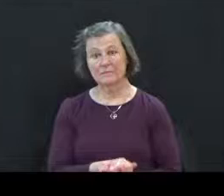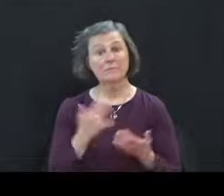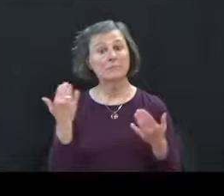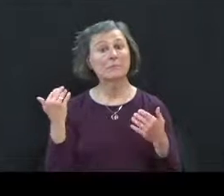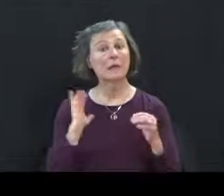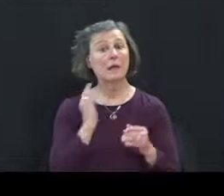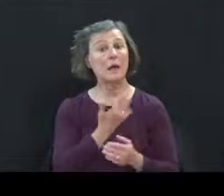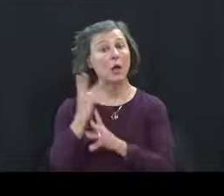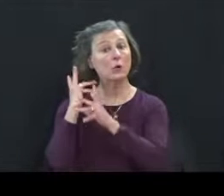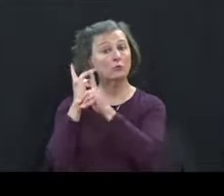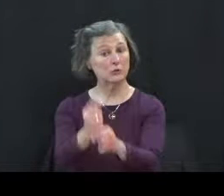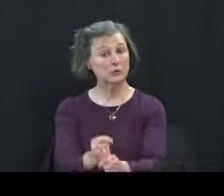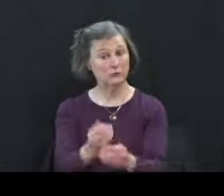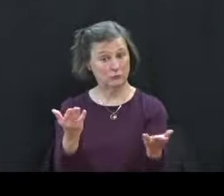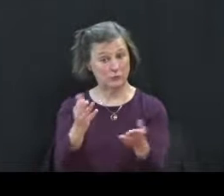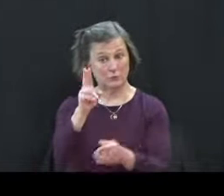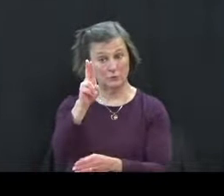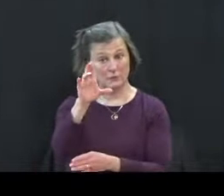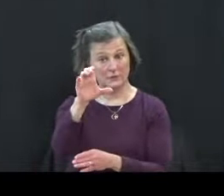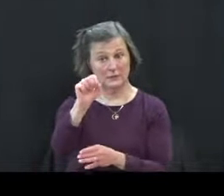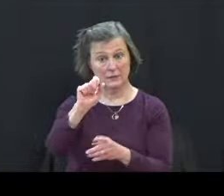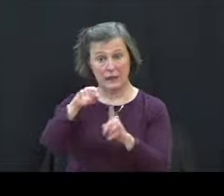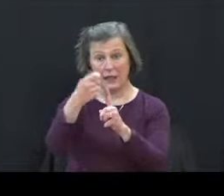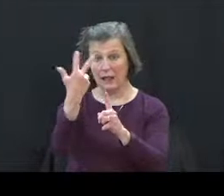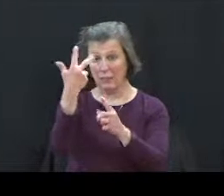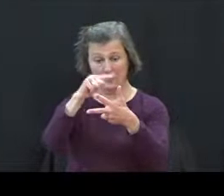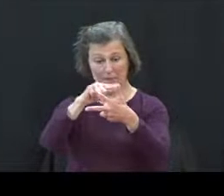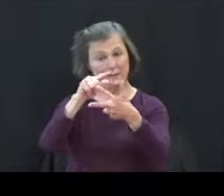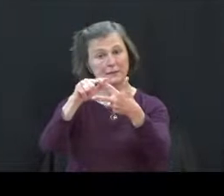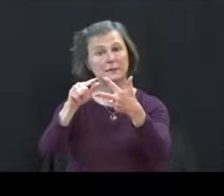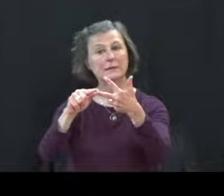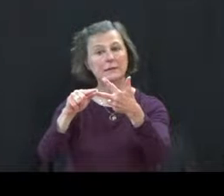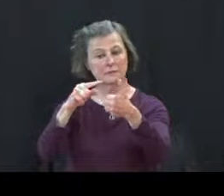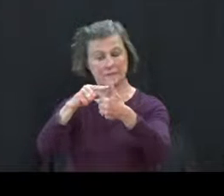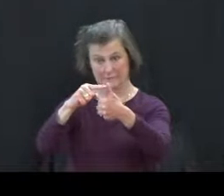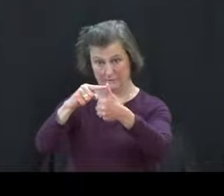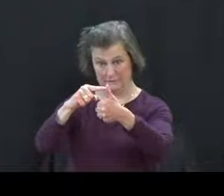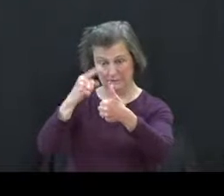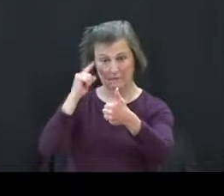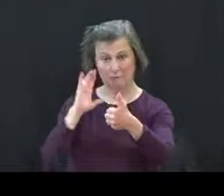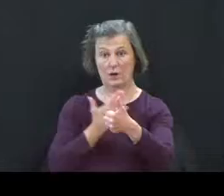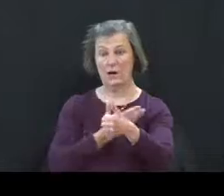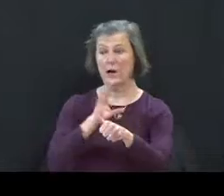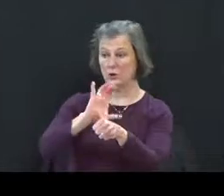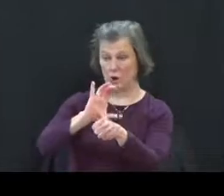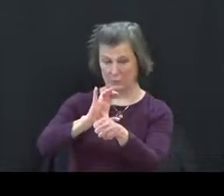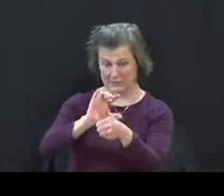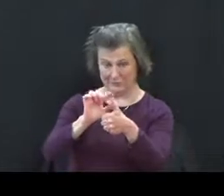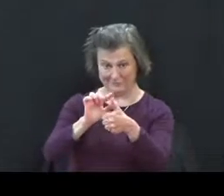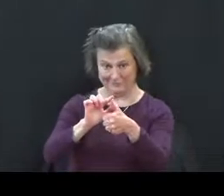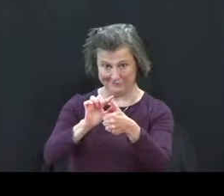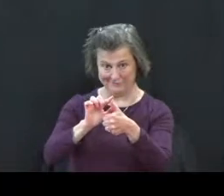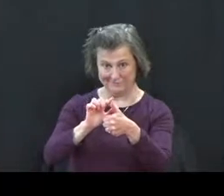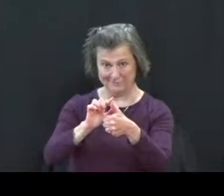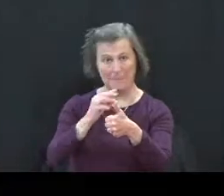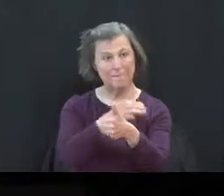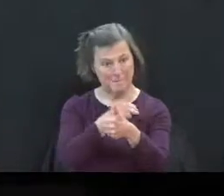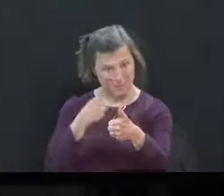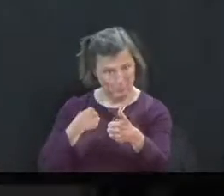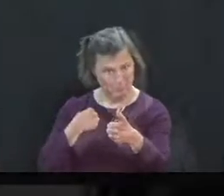It's our tradition at UUCS to light three chalices. The first is for our congregation, its members and friends.